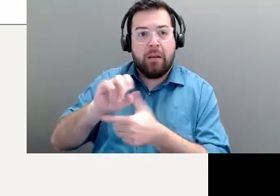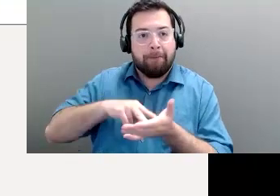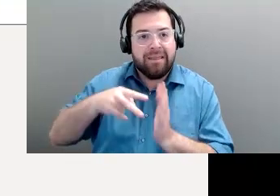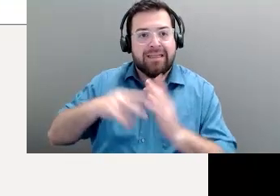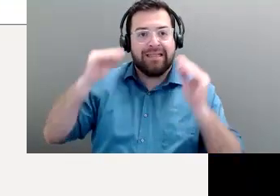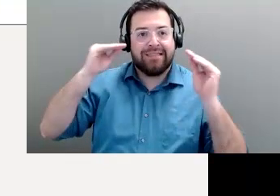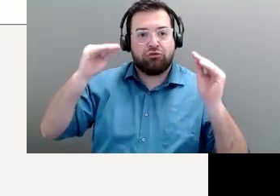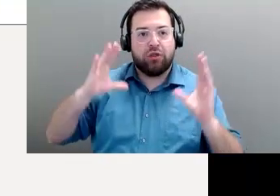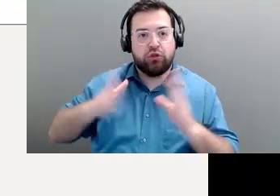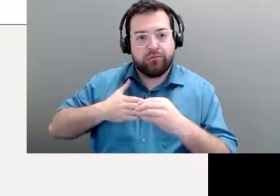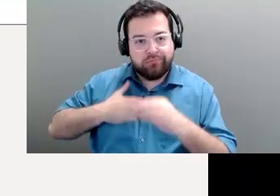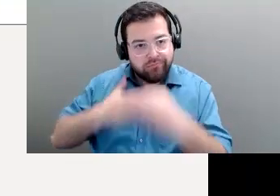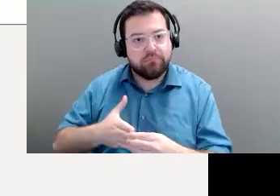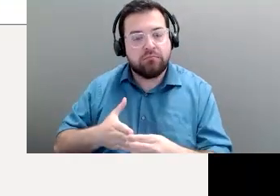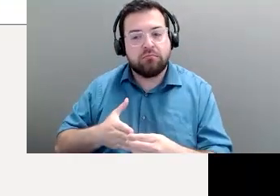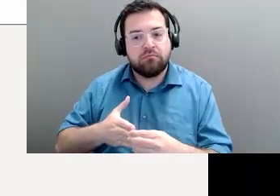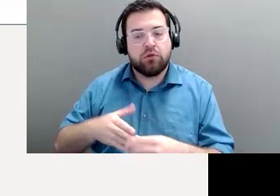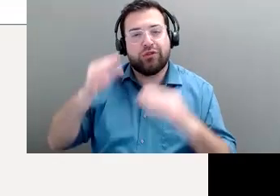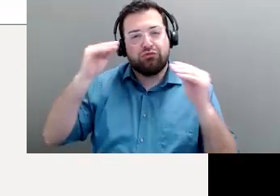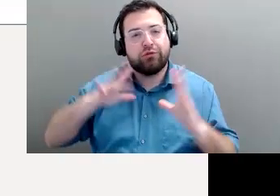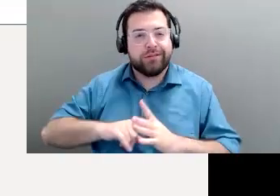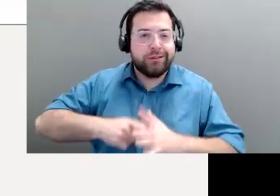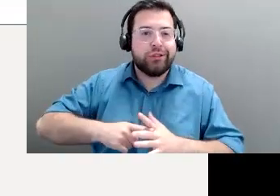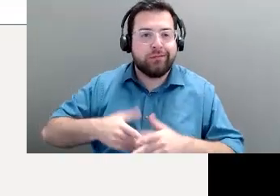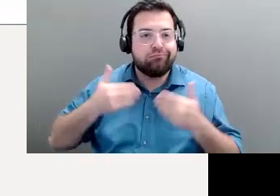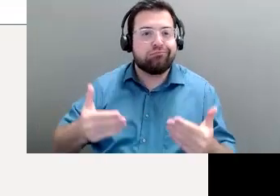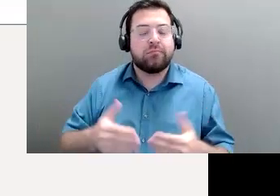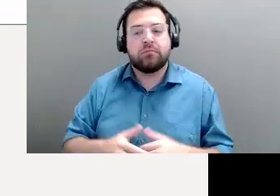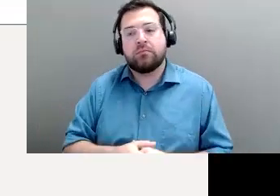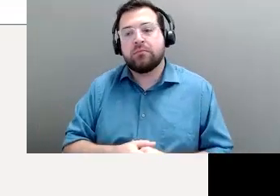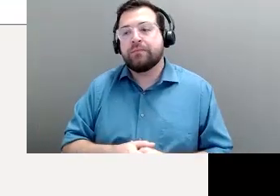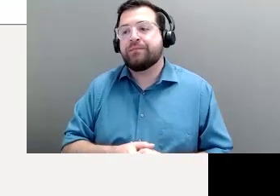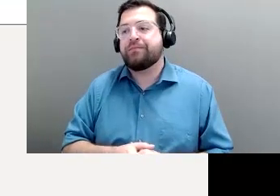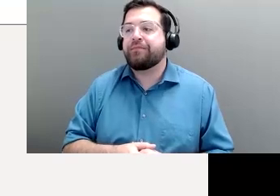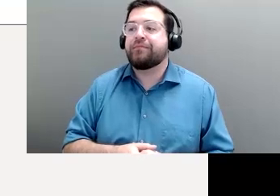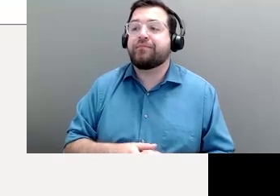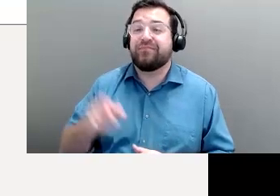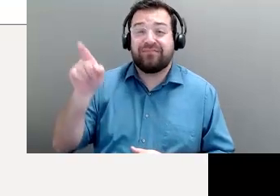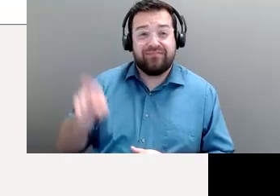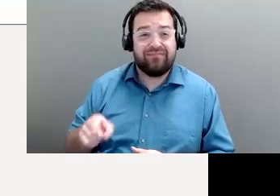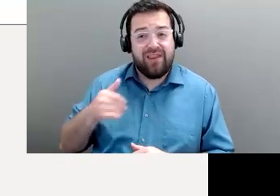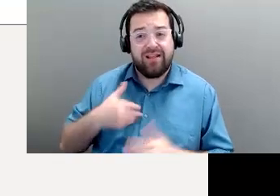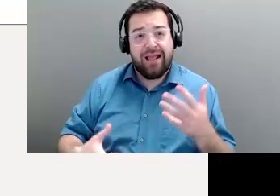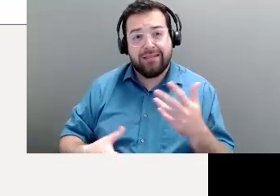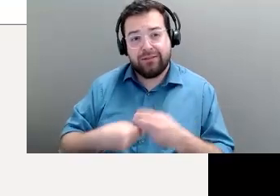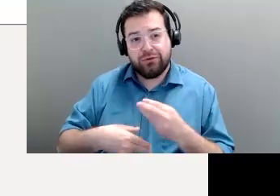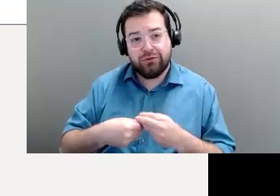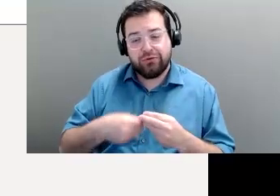Under the additional requirements. There's also minimum required interaction.